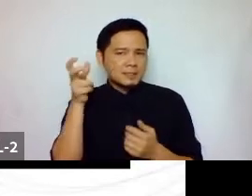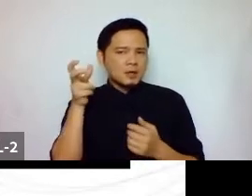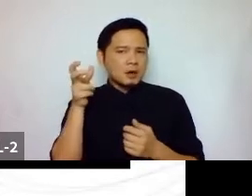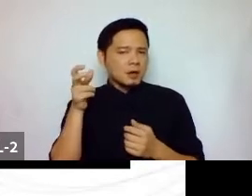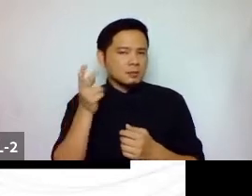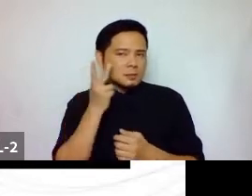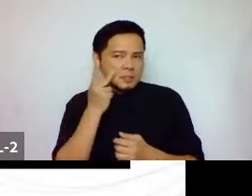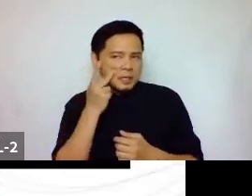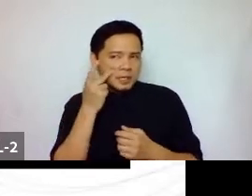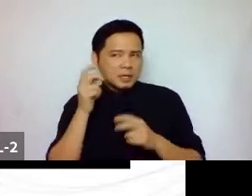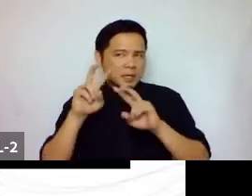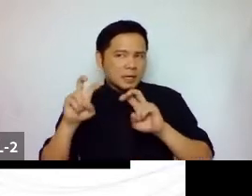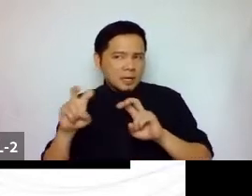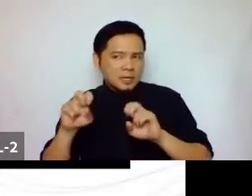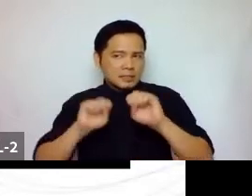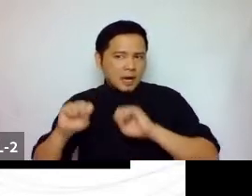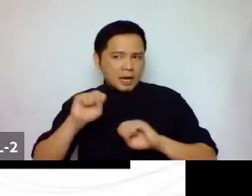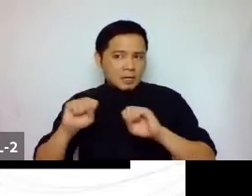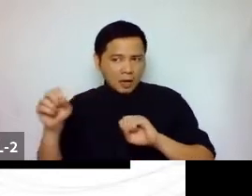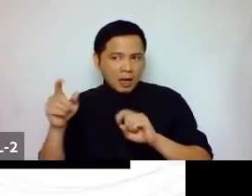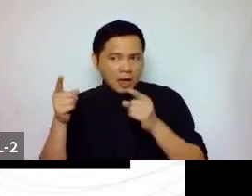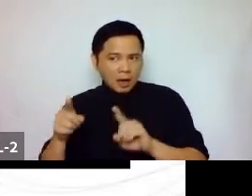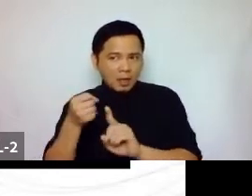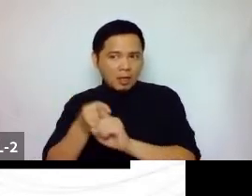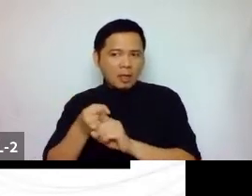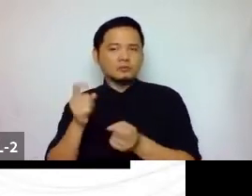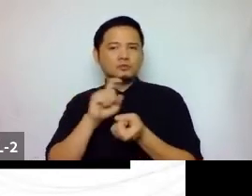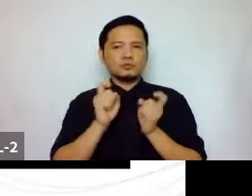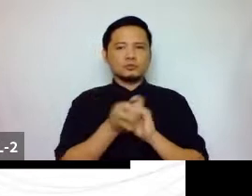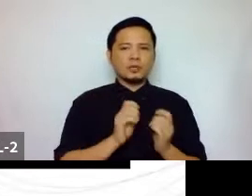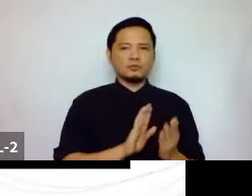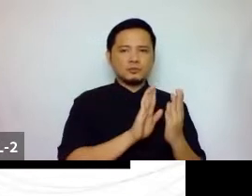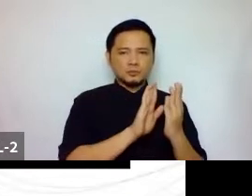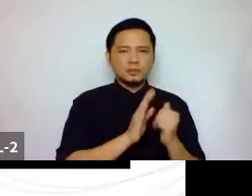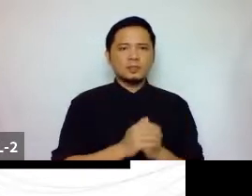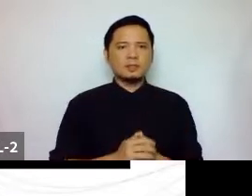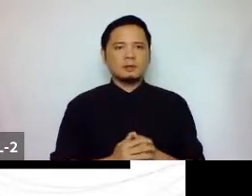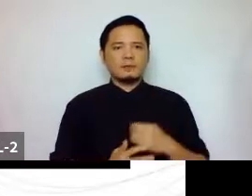Fourth, we should be quick in anticipating or responding.